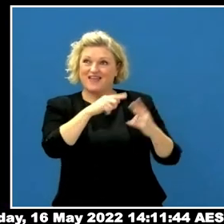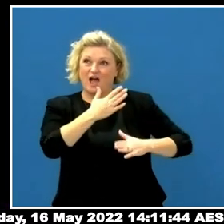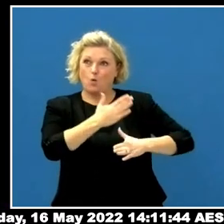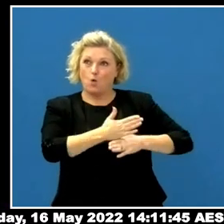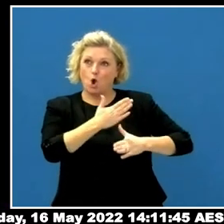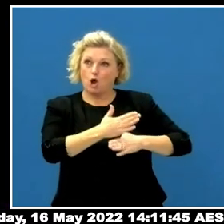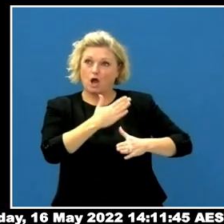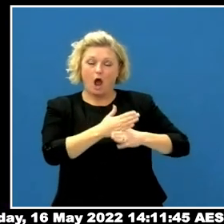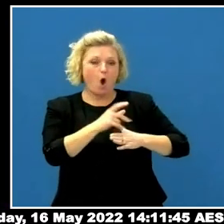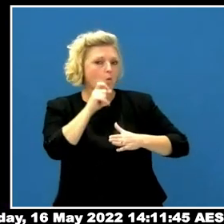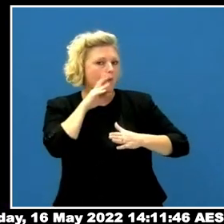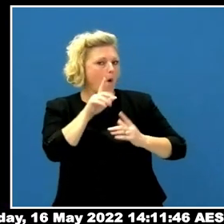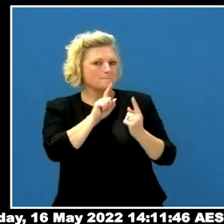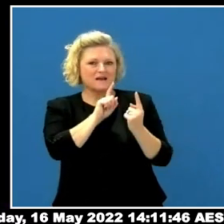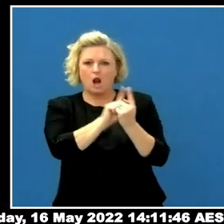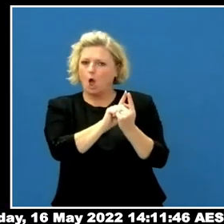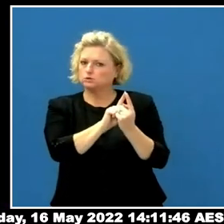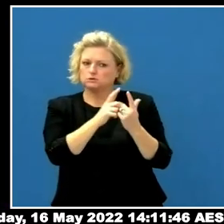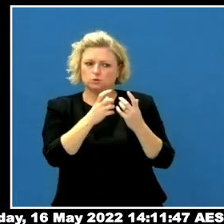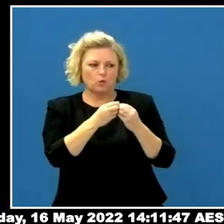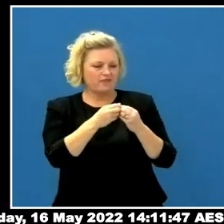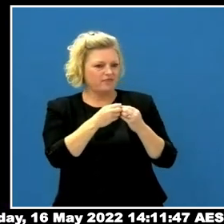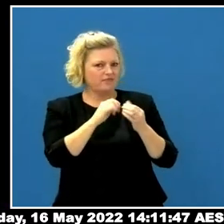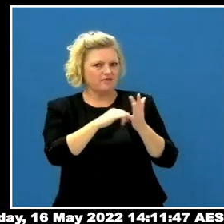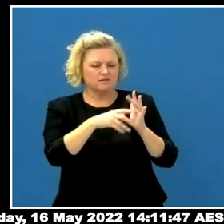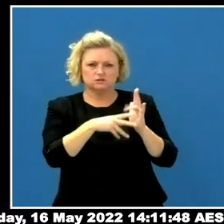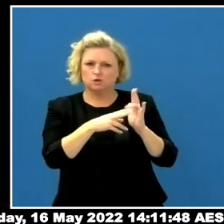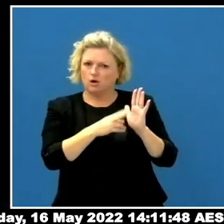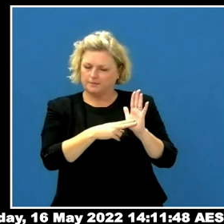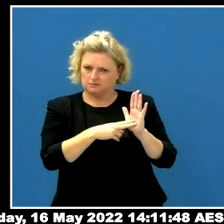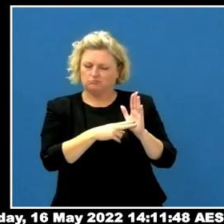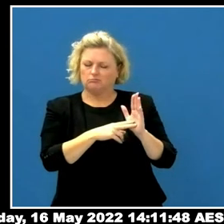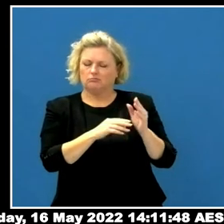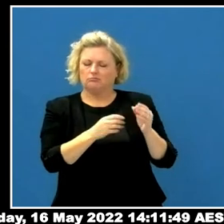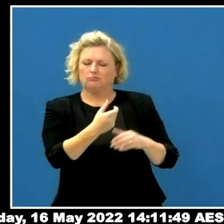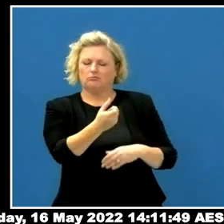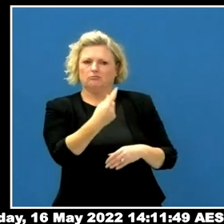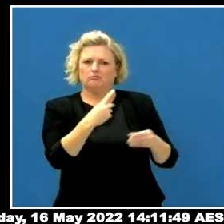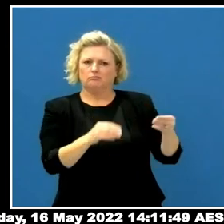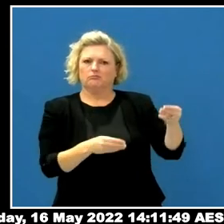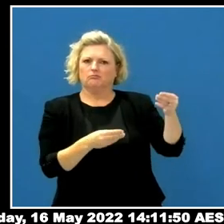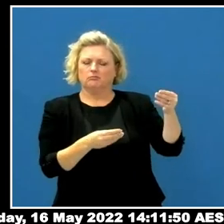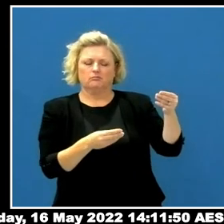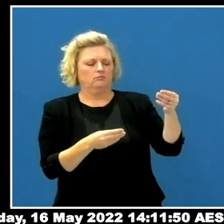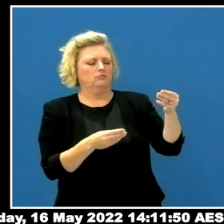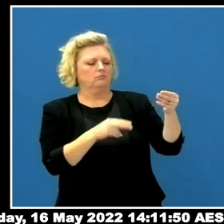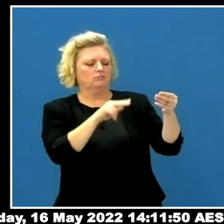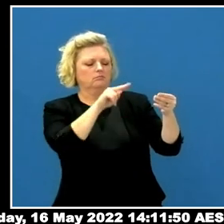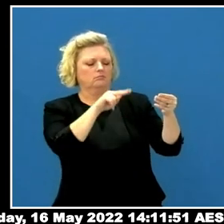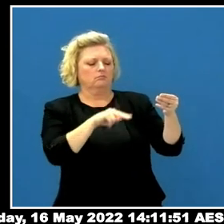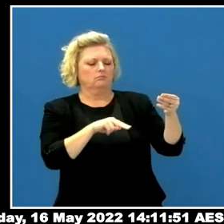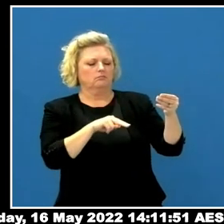Afford. So we were sitting in the meeting and that Lifestyle Assistant came in to get